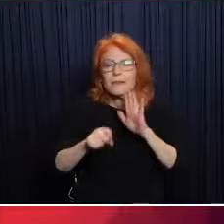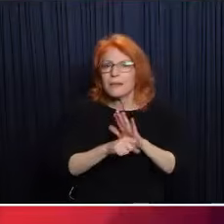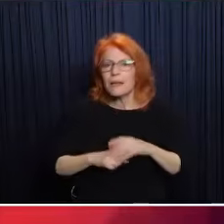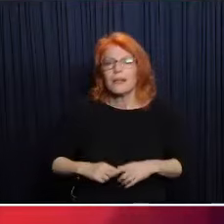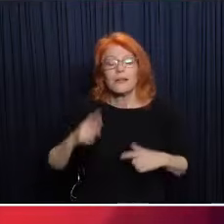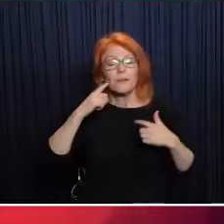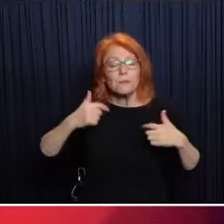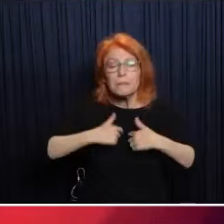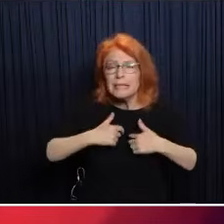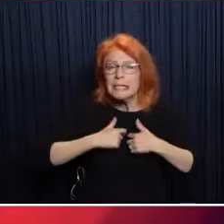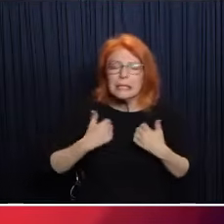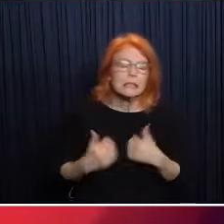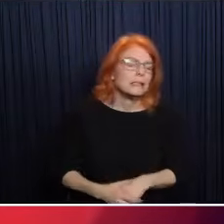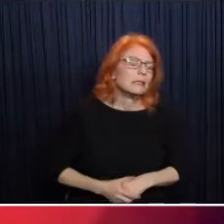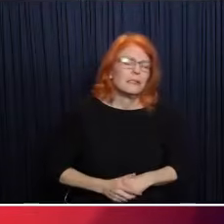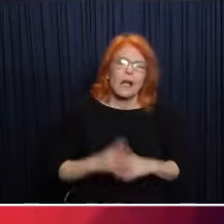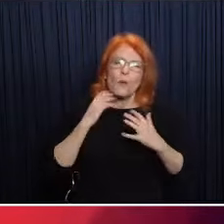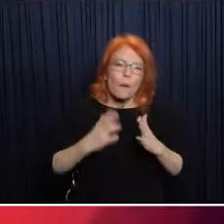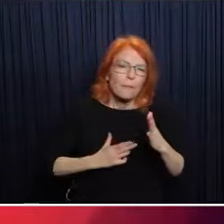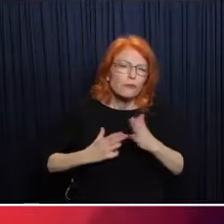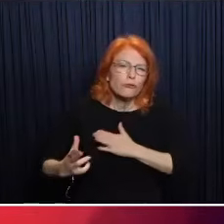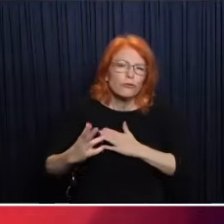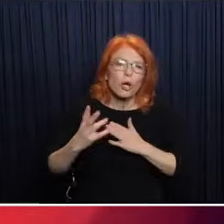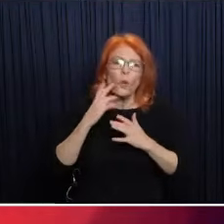THE REPUBLICANS UP HERE, WE WANT